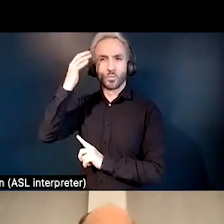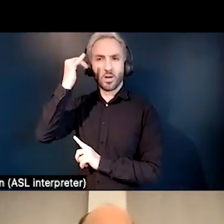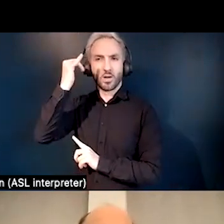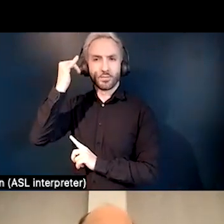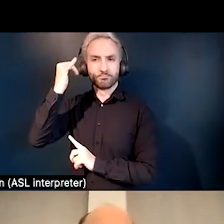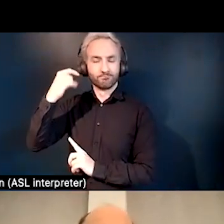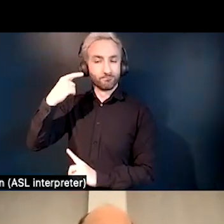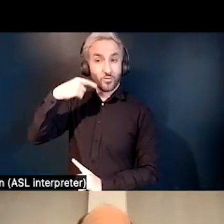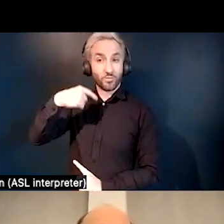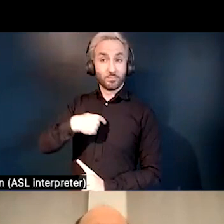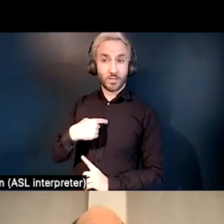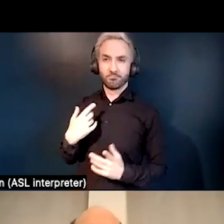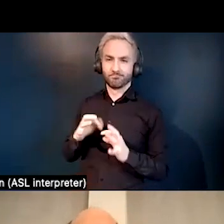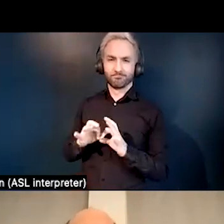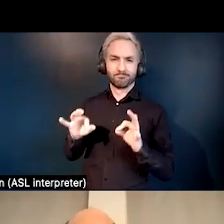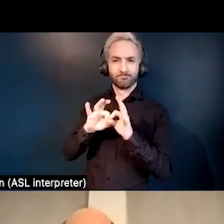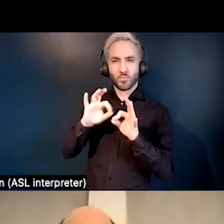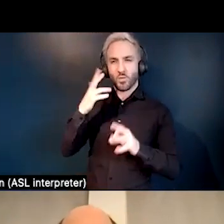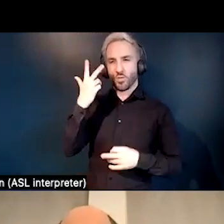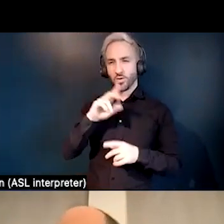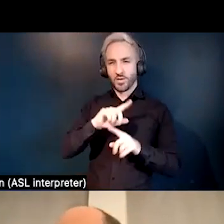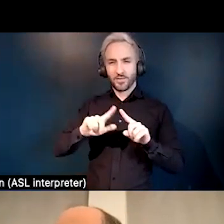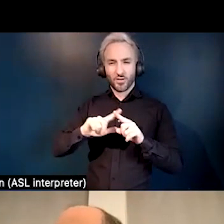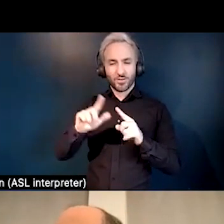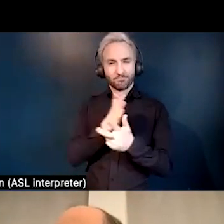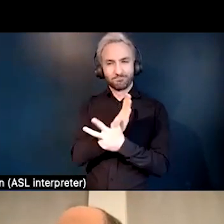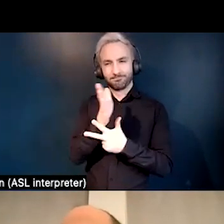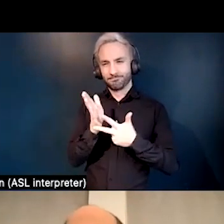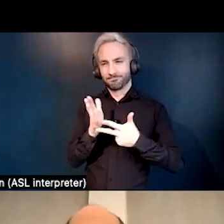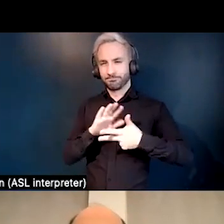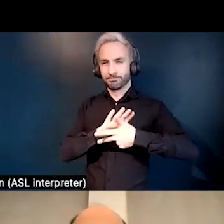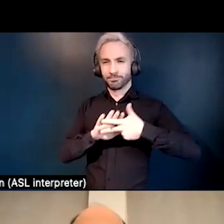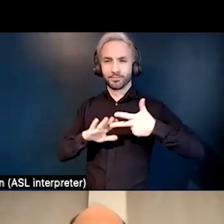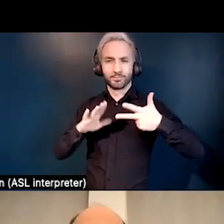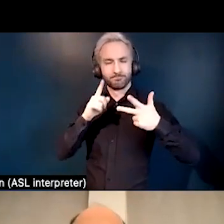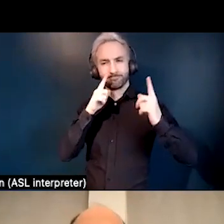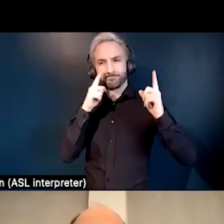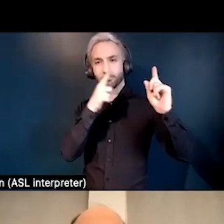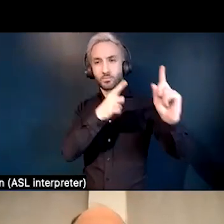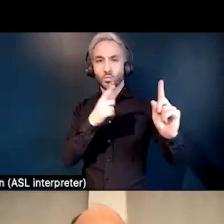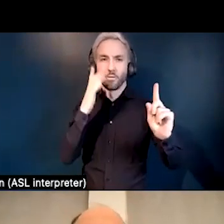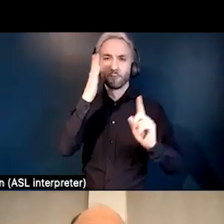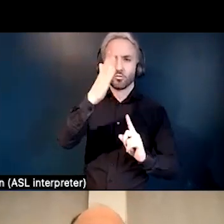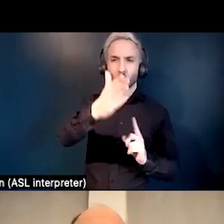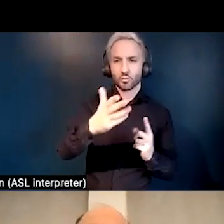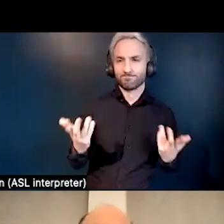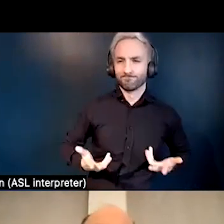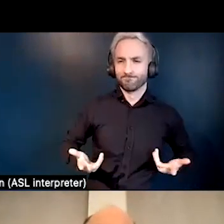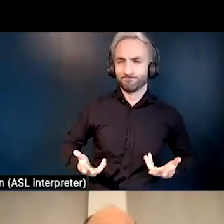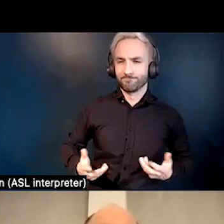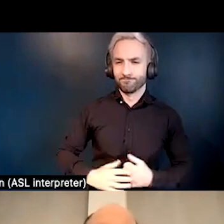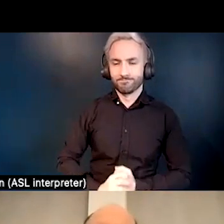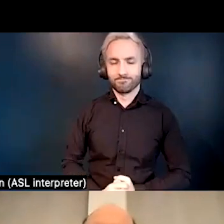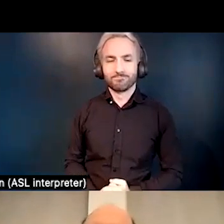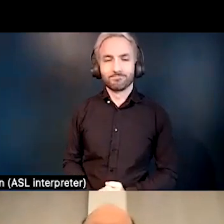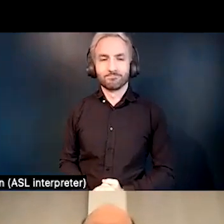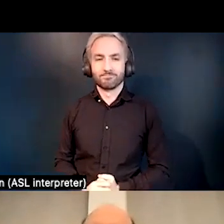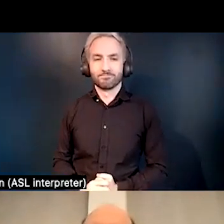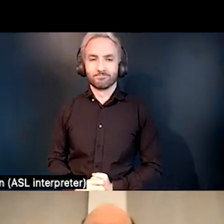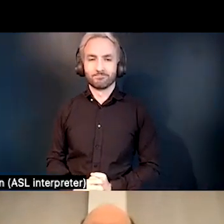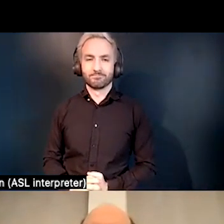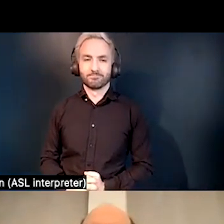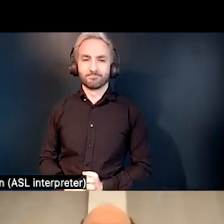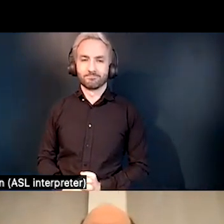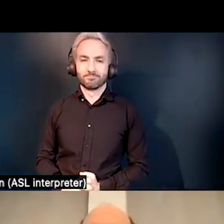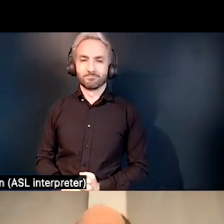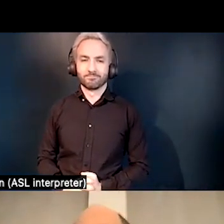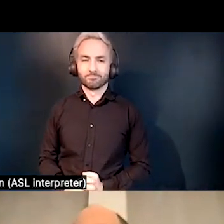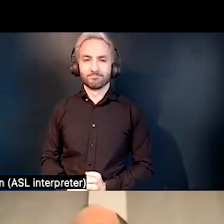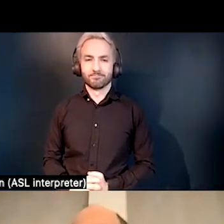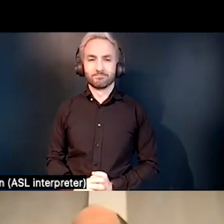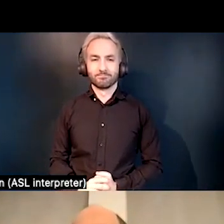different pieces of an argument on what the future might hold. Since I started... I came to this role